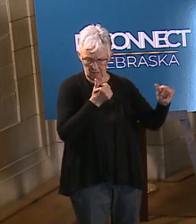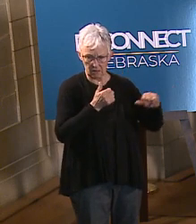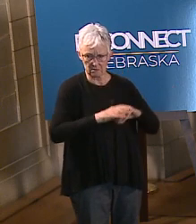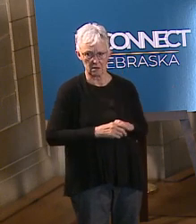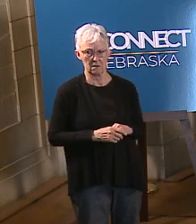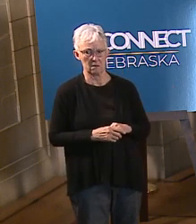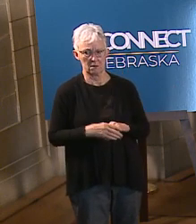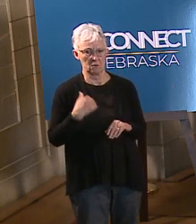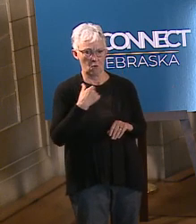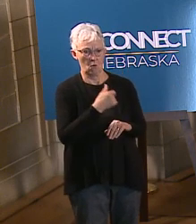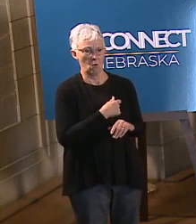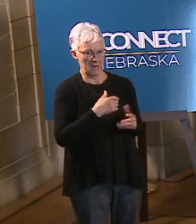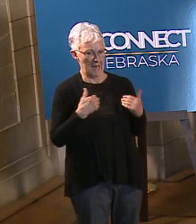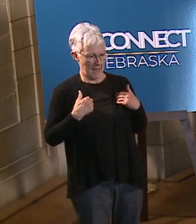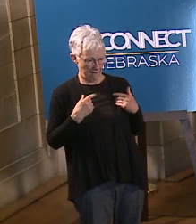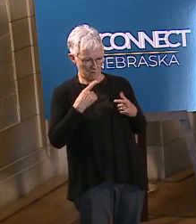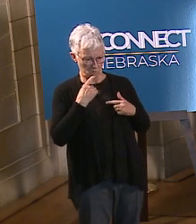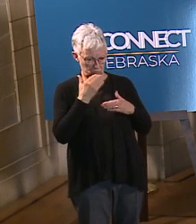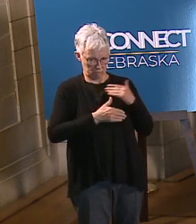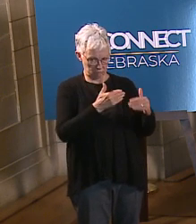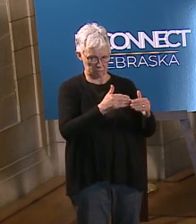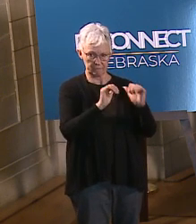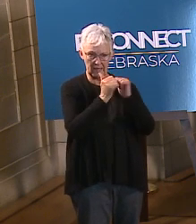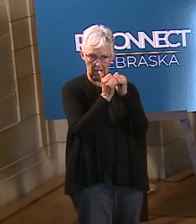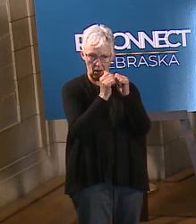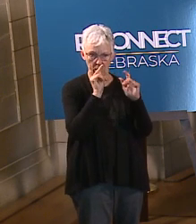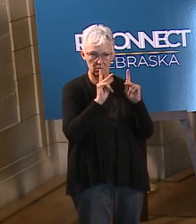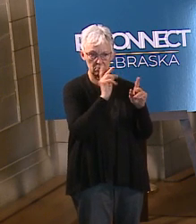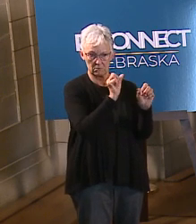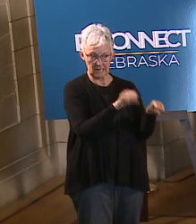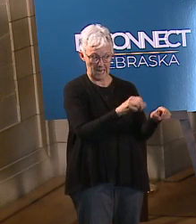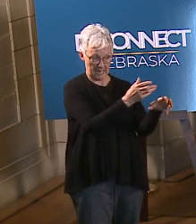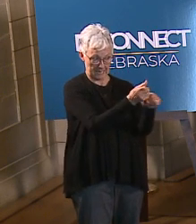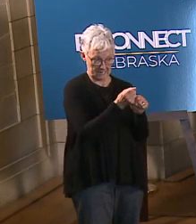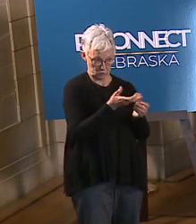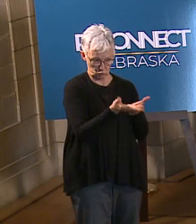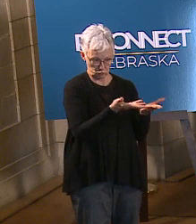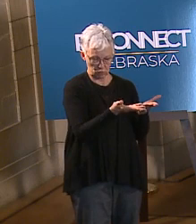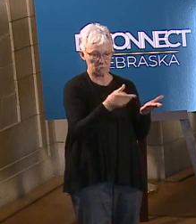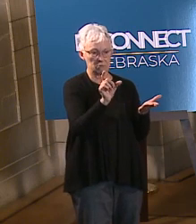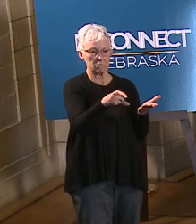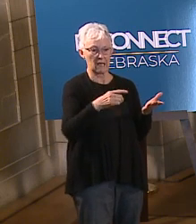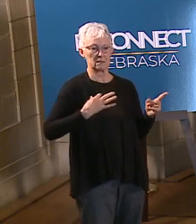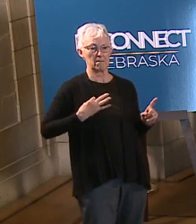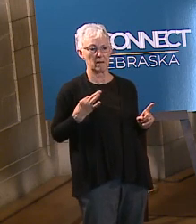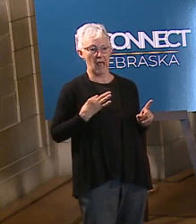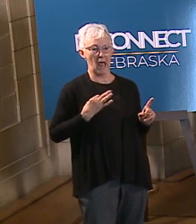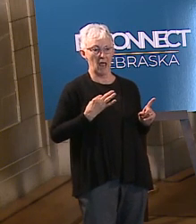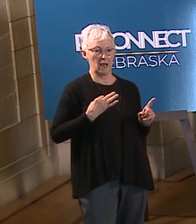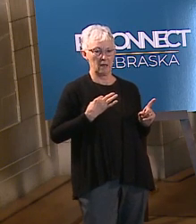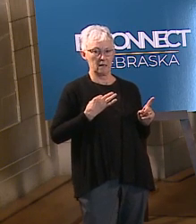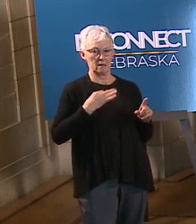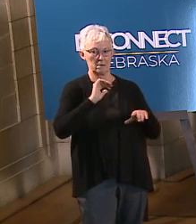TO FOLKS WITH DEVELOPMENTAL DISABILITIES AND WE WORK ON, YOU KNOW, CREATED A PROGRAM AND